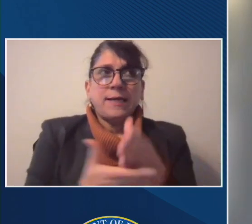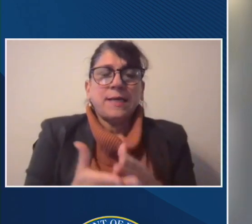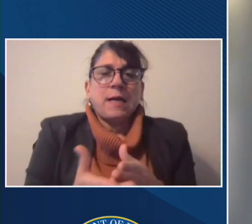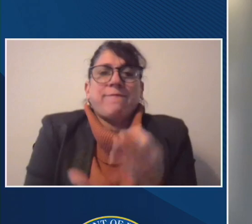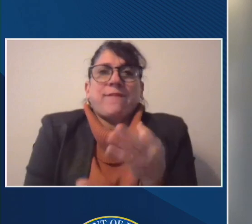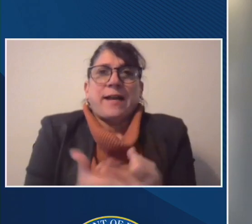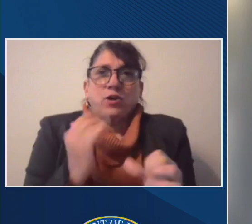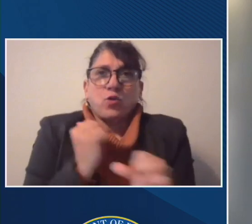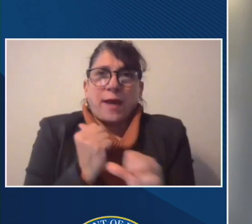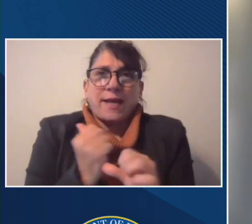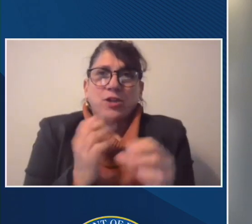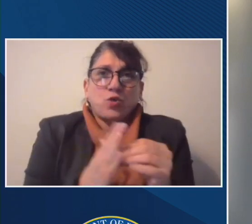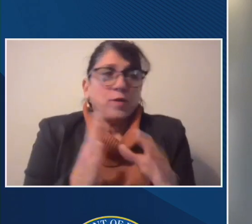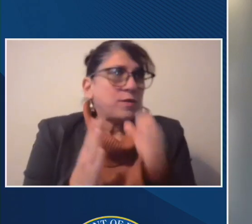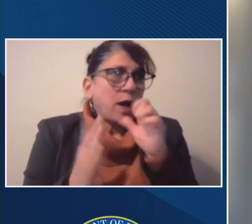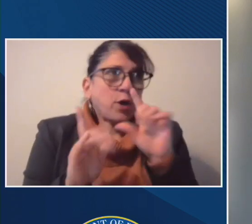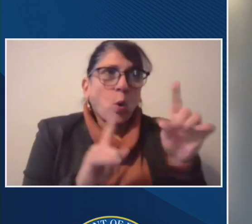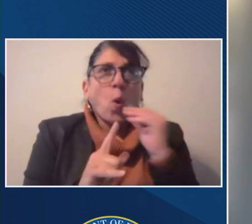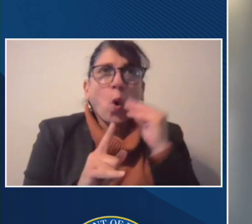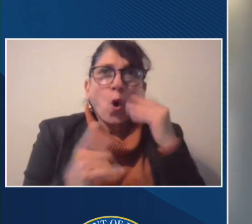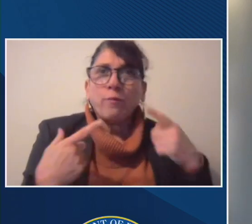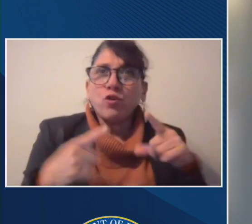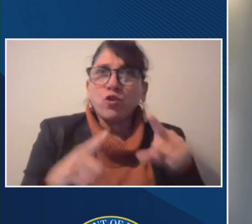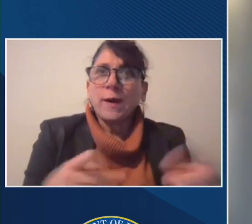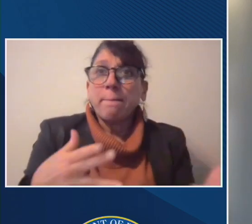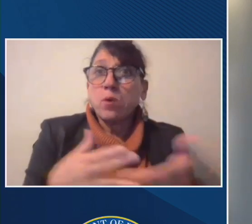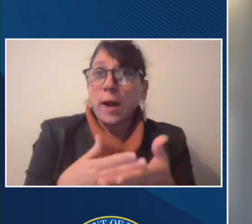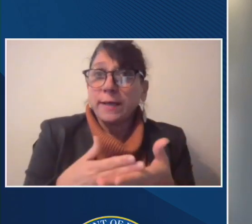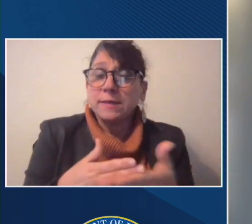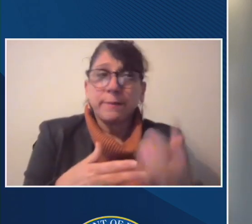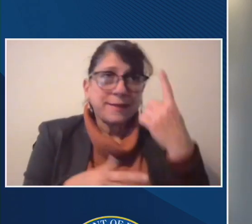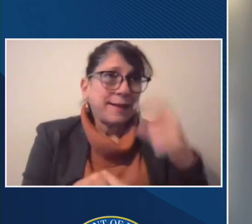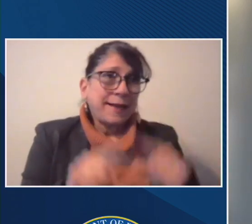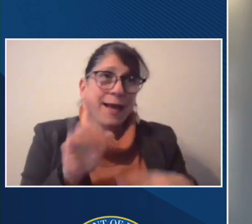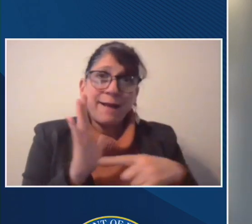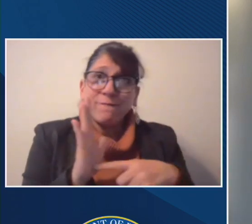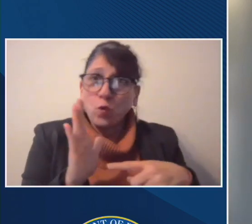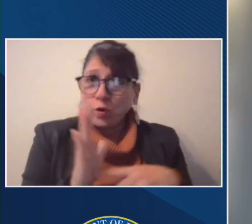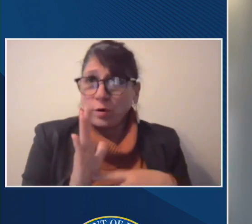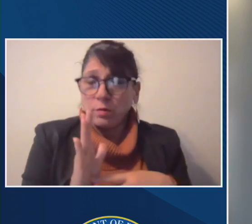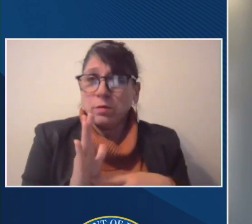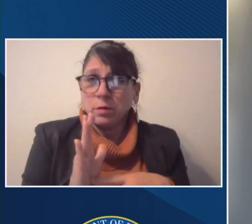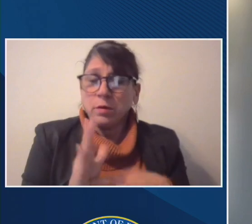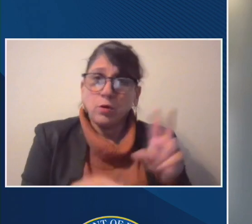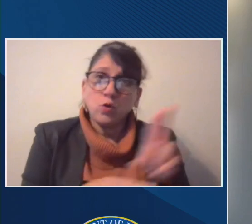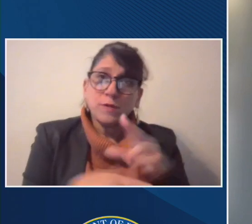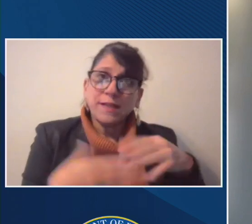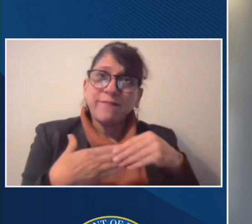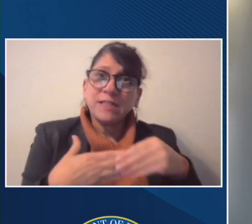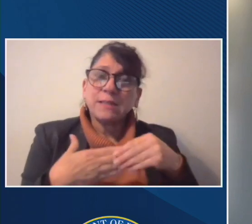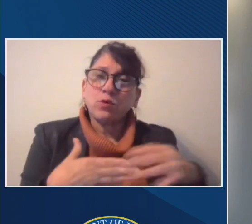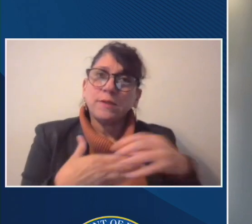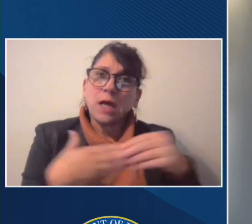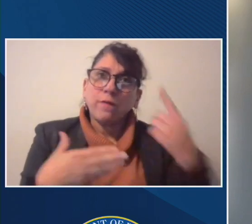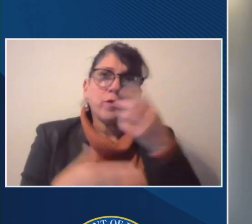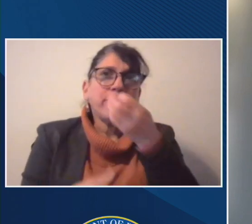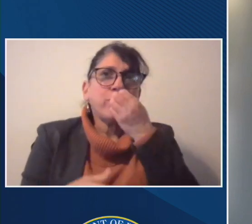ravel home during breaks because they can't afford to do so and using these flex d ollars for food during those times is a